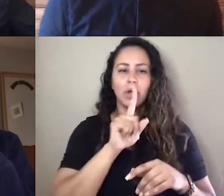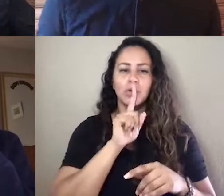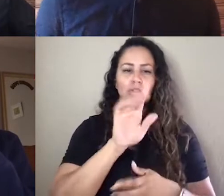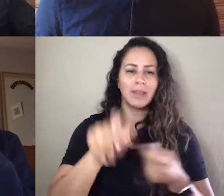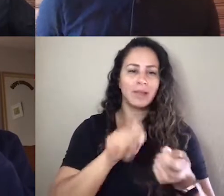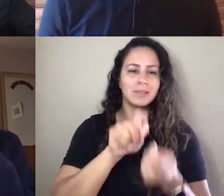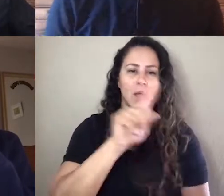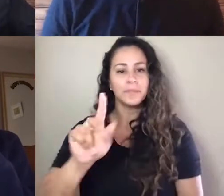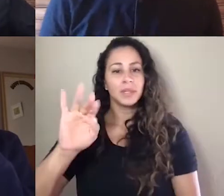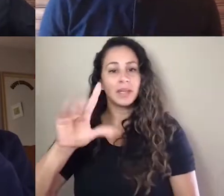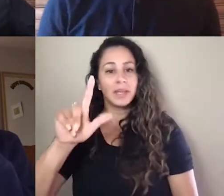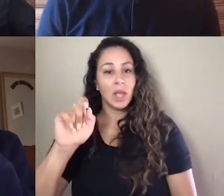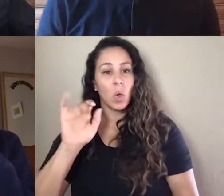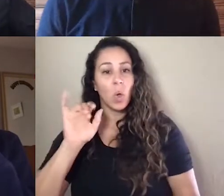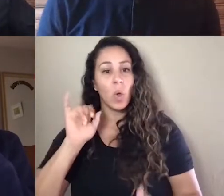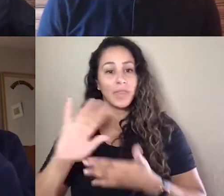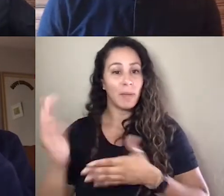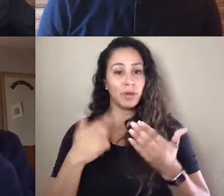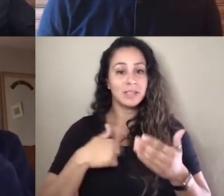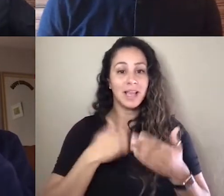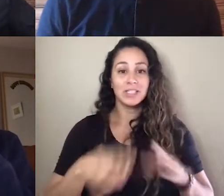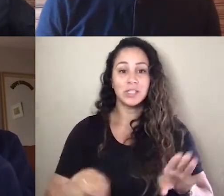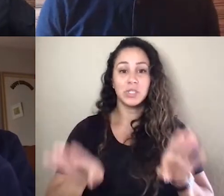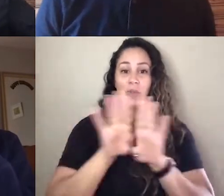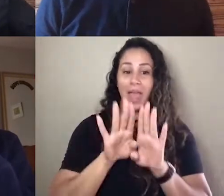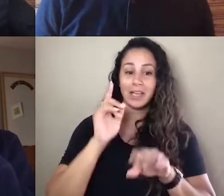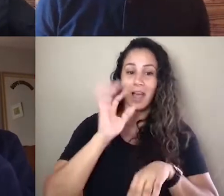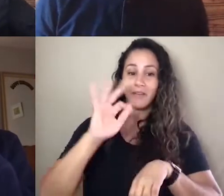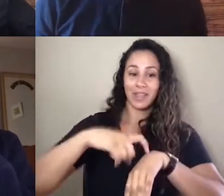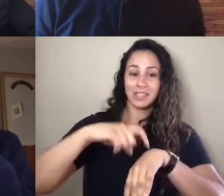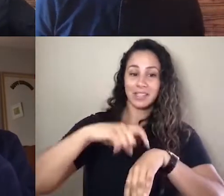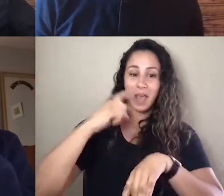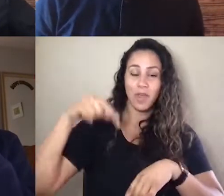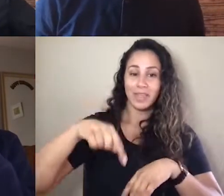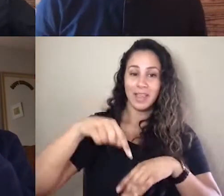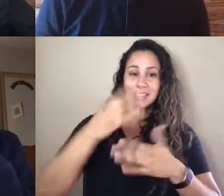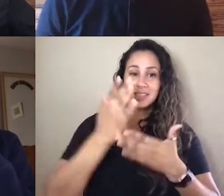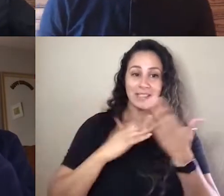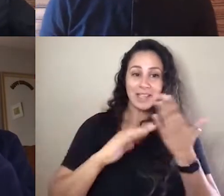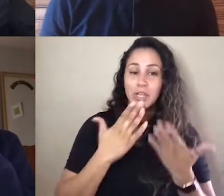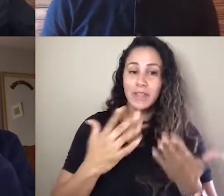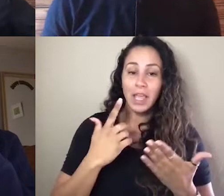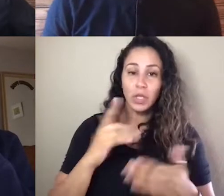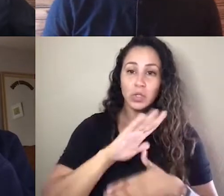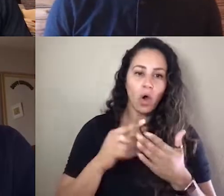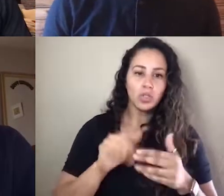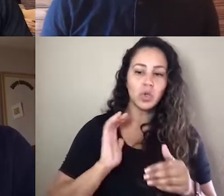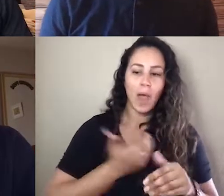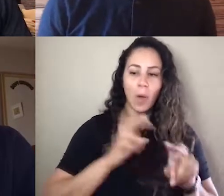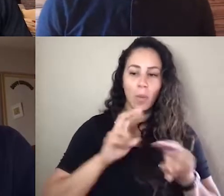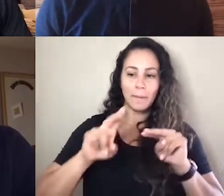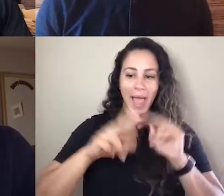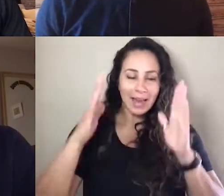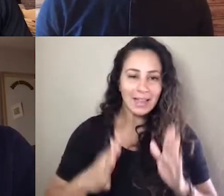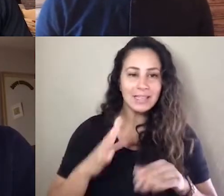THAT DOES BRING US TO THE END OF THE OUR ALLOTTED TIME FOR THIS SECTION. THANK YOU ALL TO PANELISTS AND ATTENDEES AND SEE YOU IN